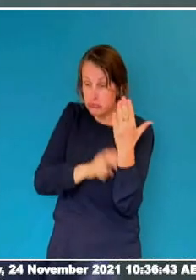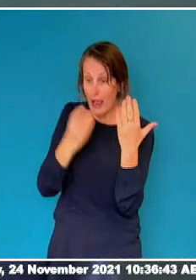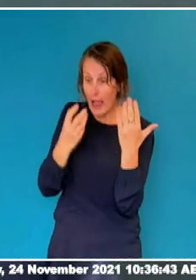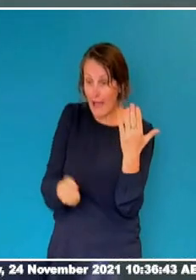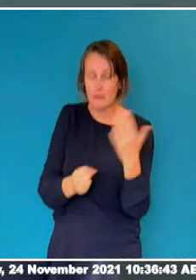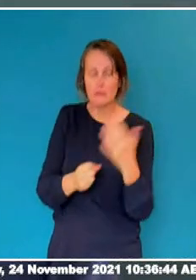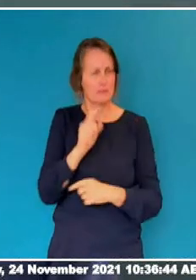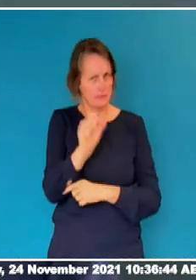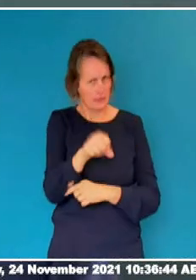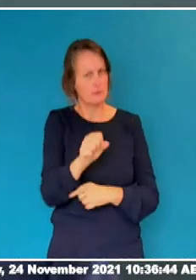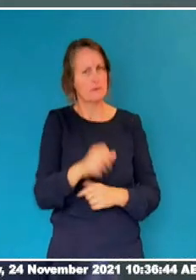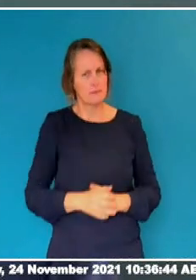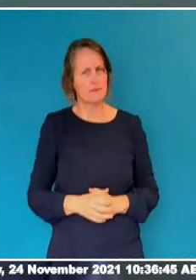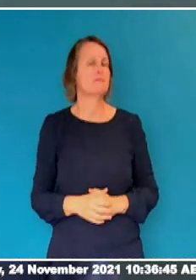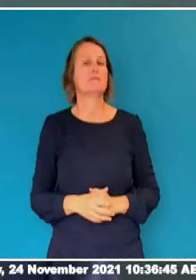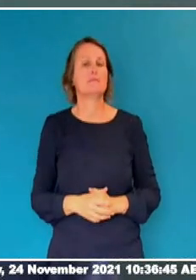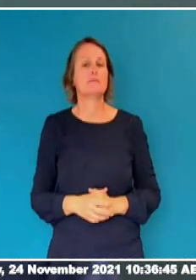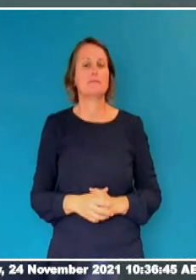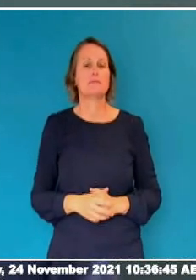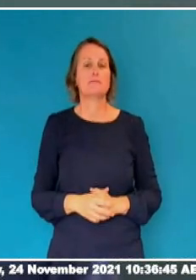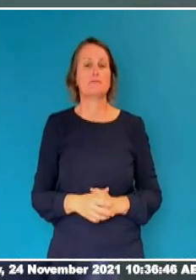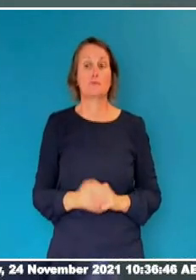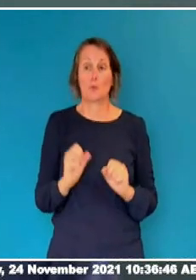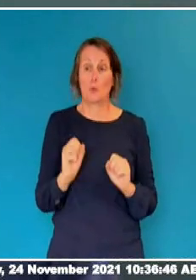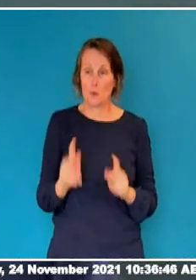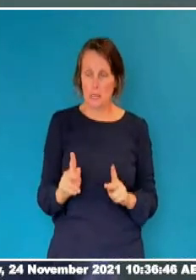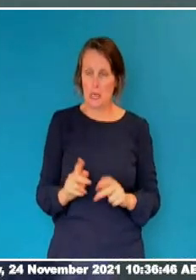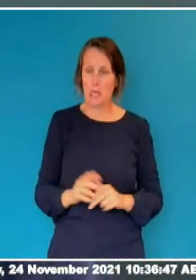That's correct.